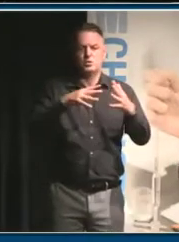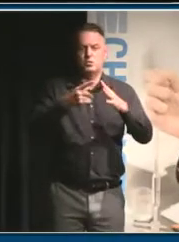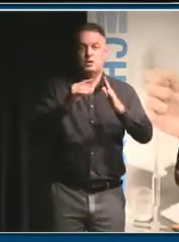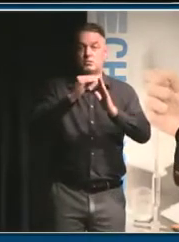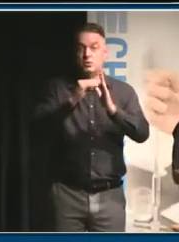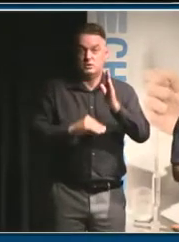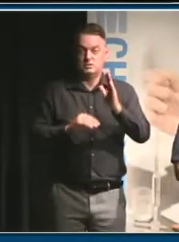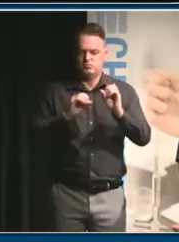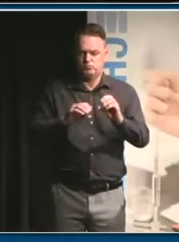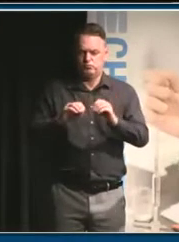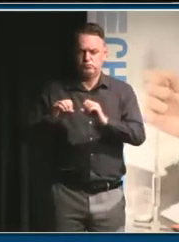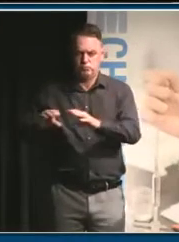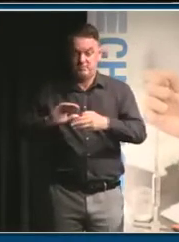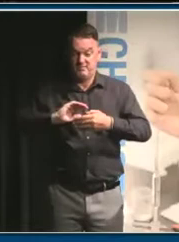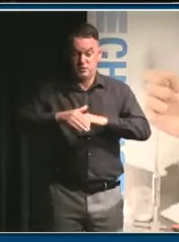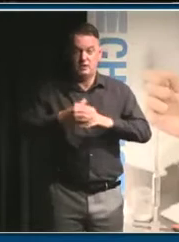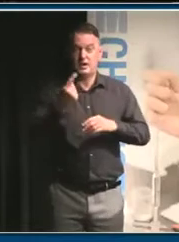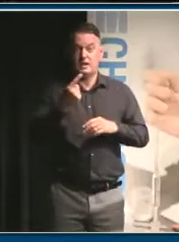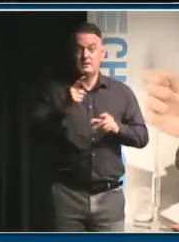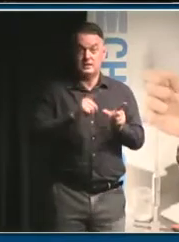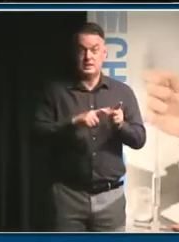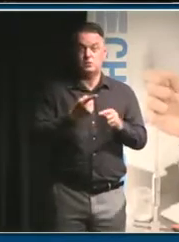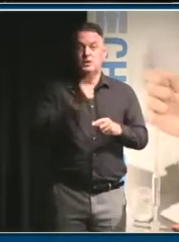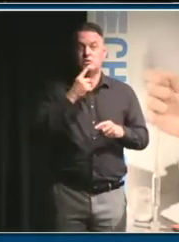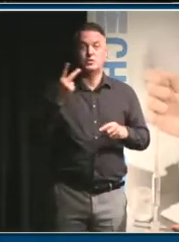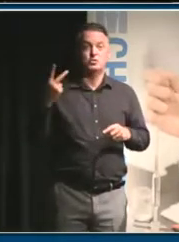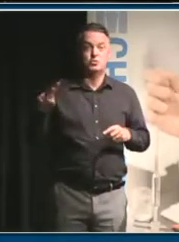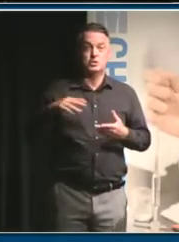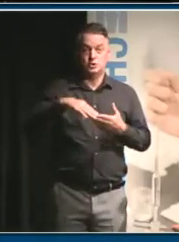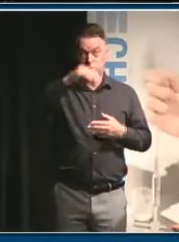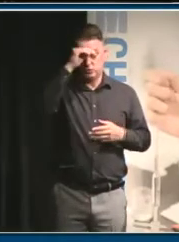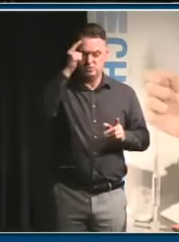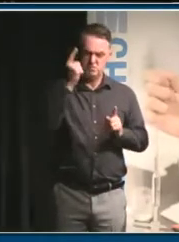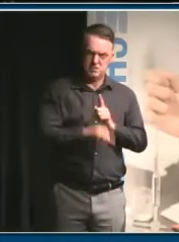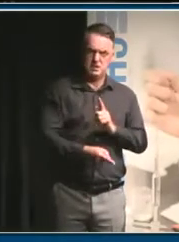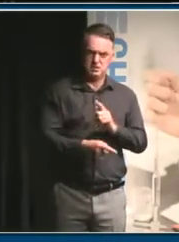Over the next 11 years over 120 students passed through this program at different levels. Average